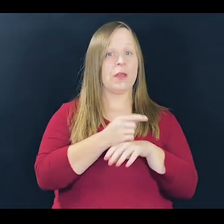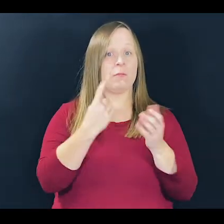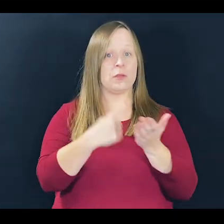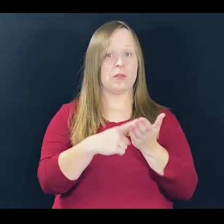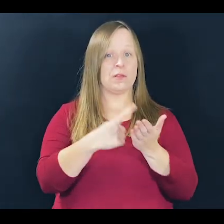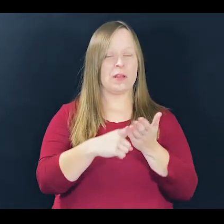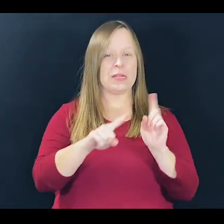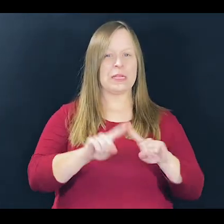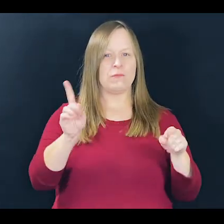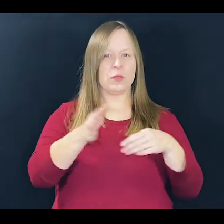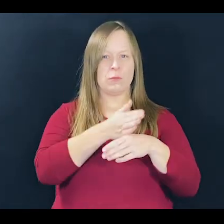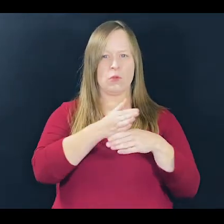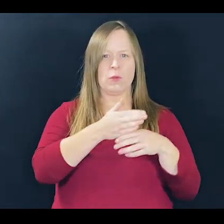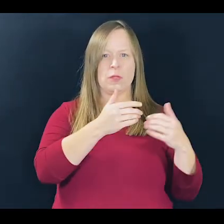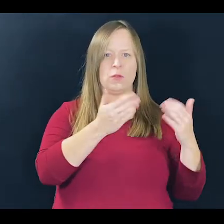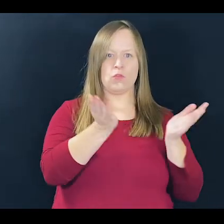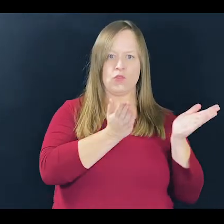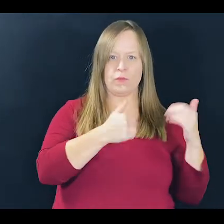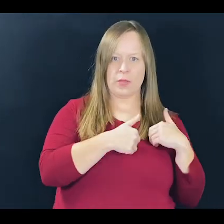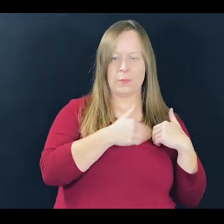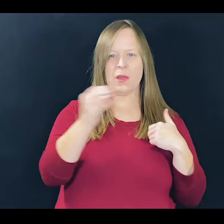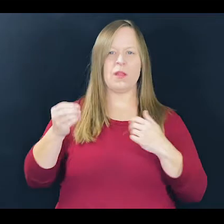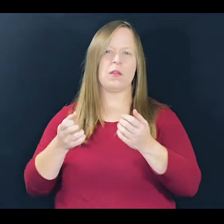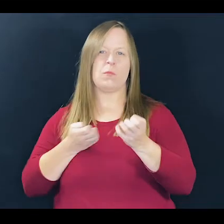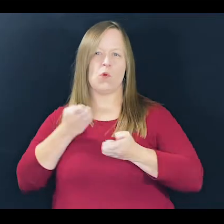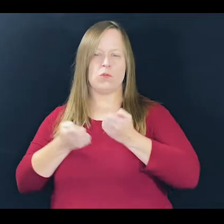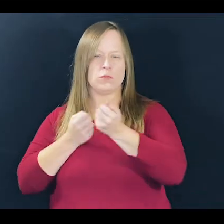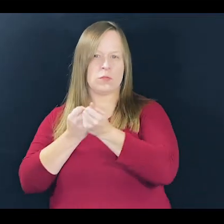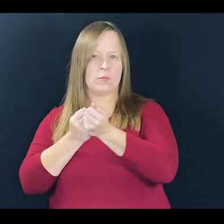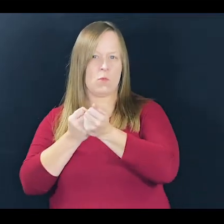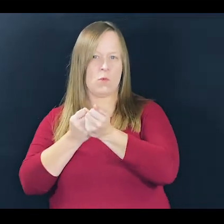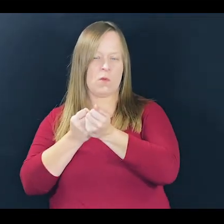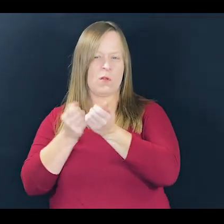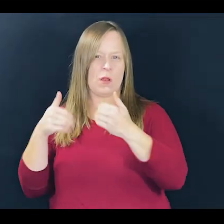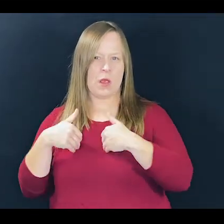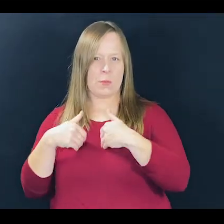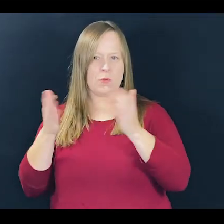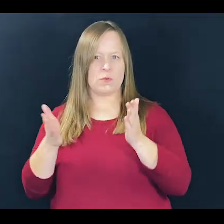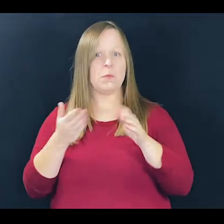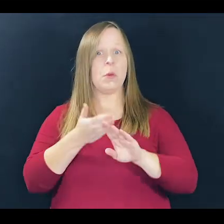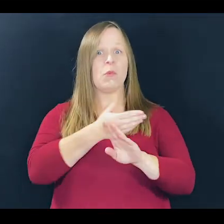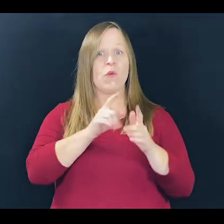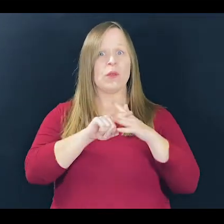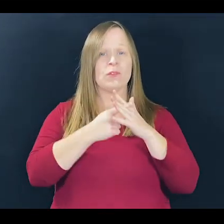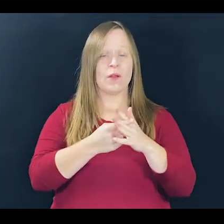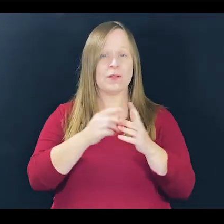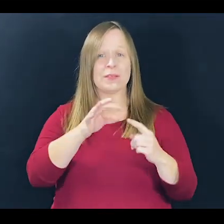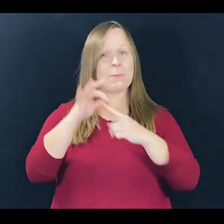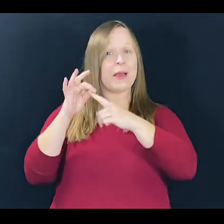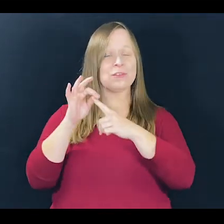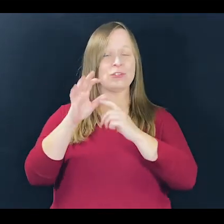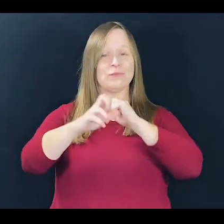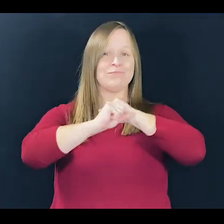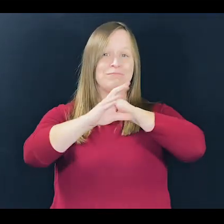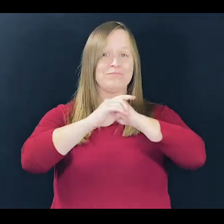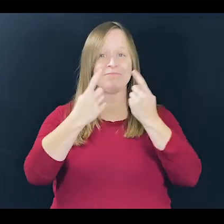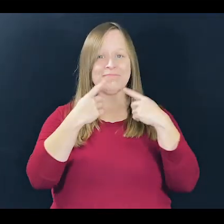will be discussing the differences of service animals and emotional support animals. Before we get started, we'd like to give a special shout-out to our